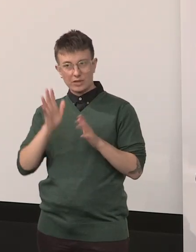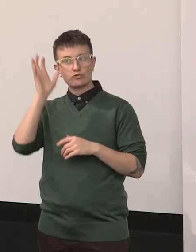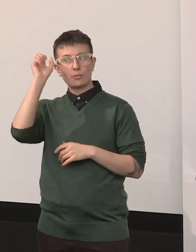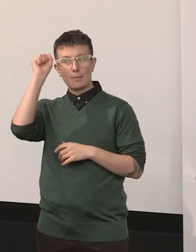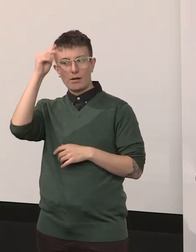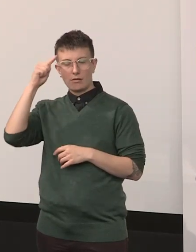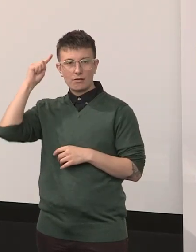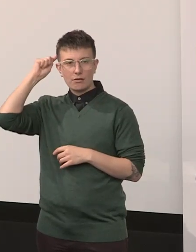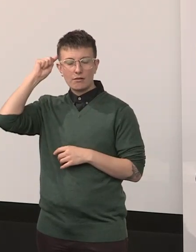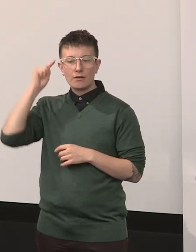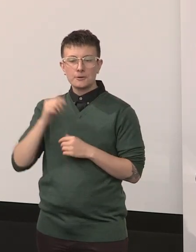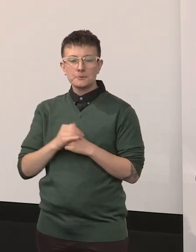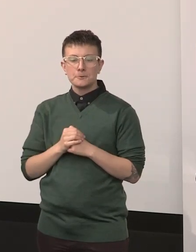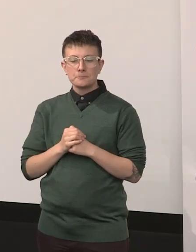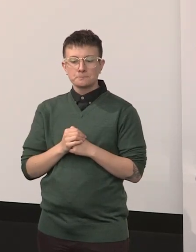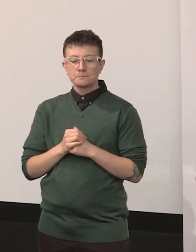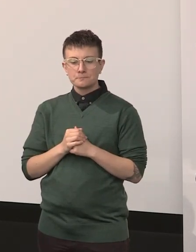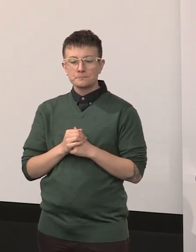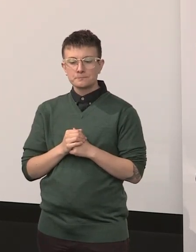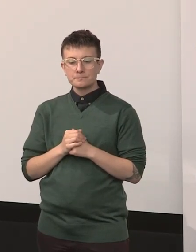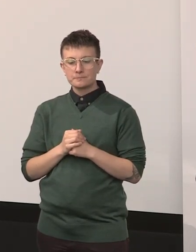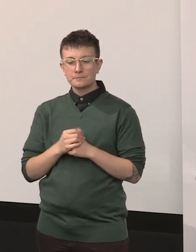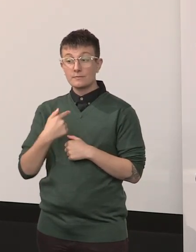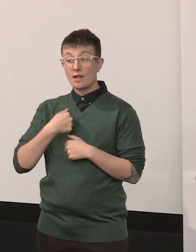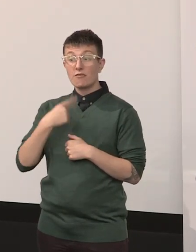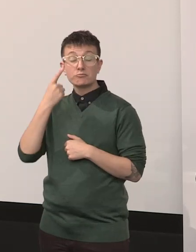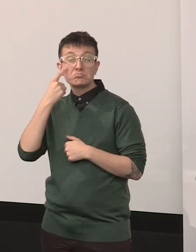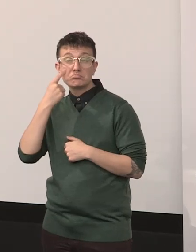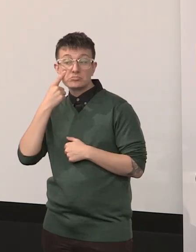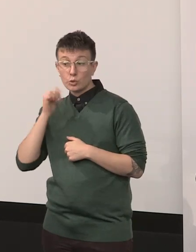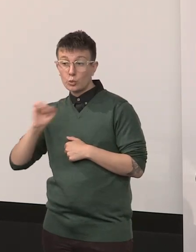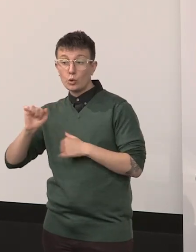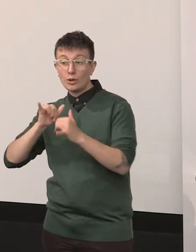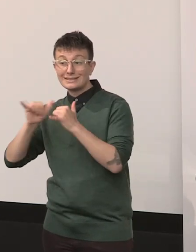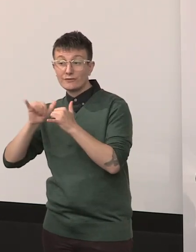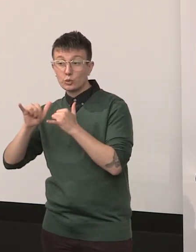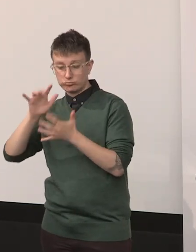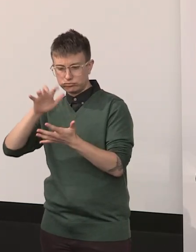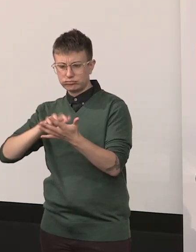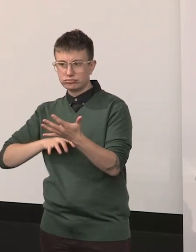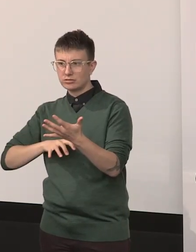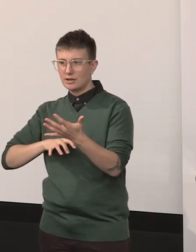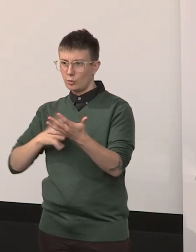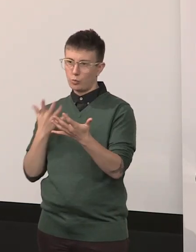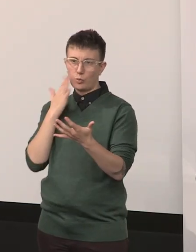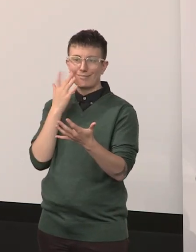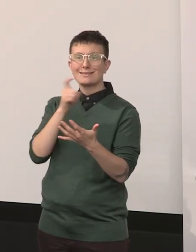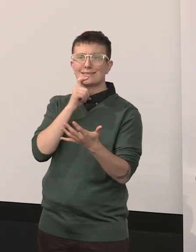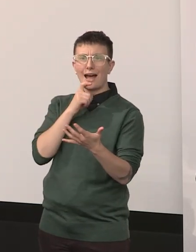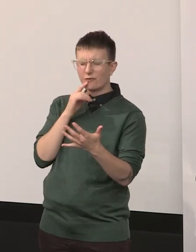something that's important for us to, you know, to keep in mind, and our staff in the facility. And I have actually